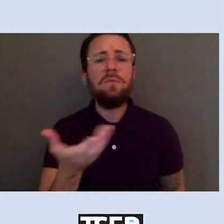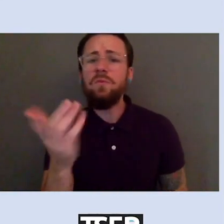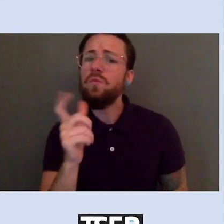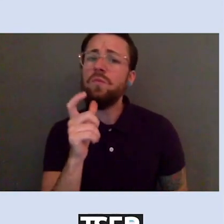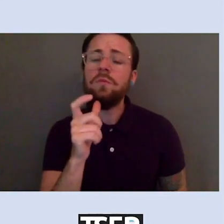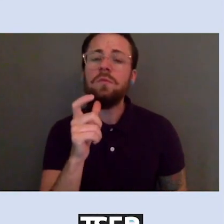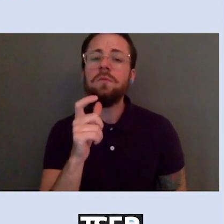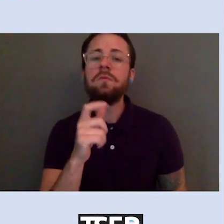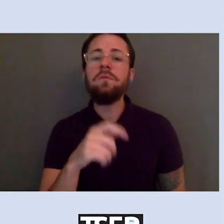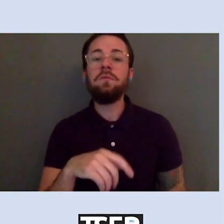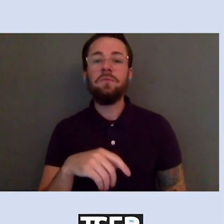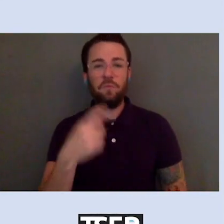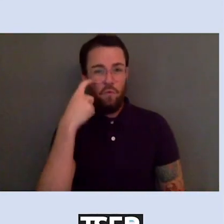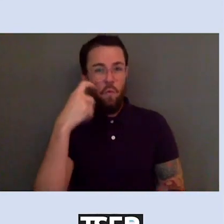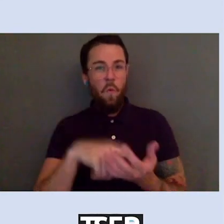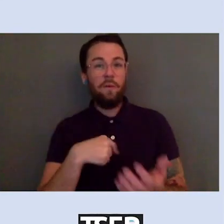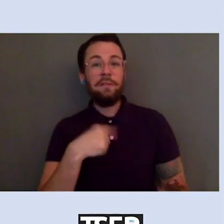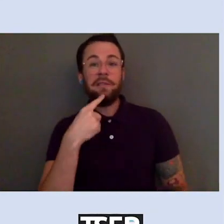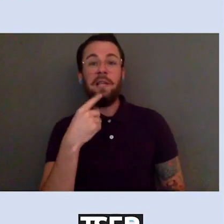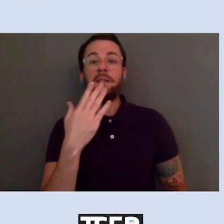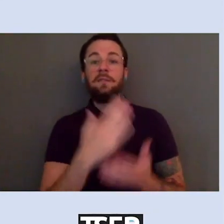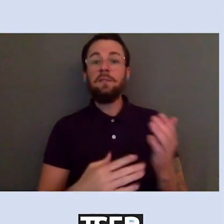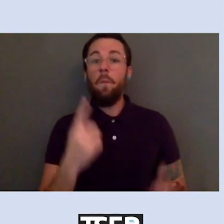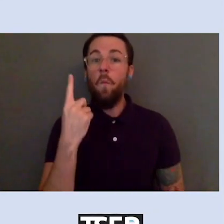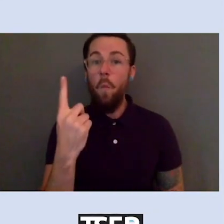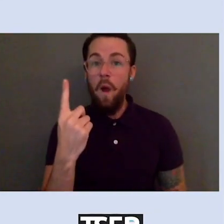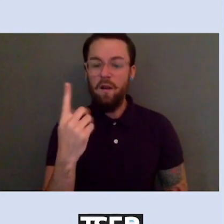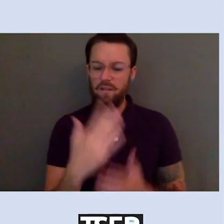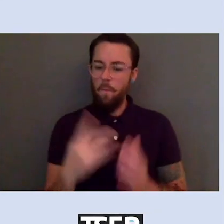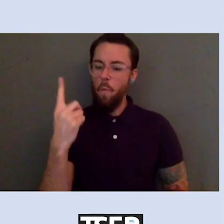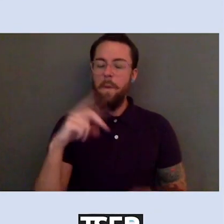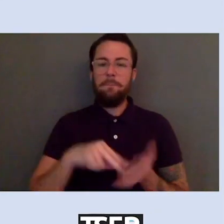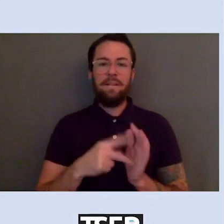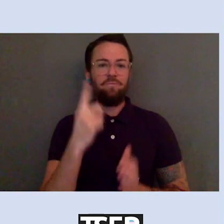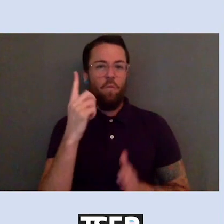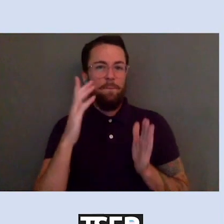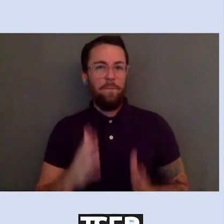If a lot of people were in the meeting room and everyone left and there was one water bottle left over.